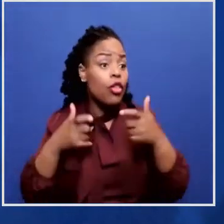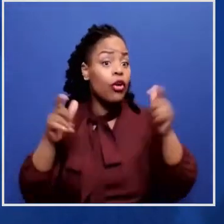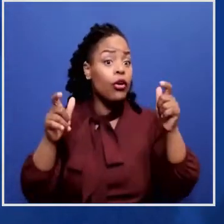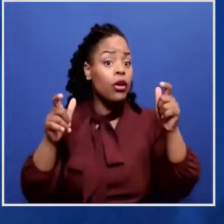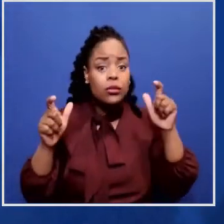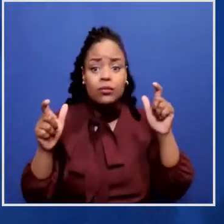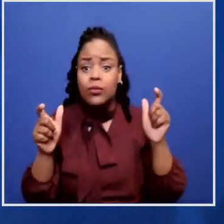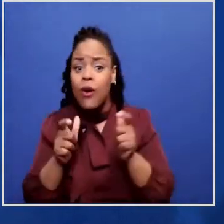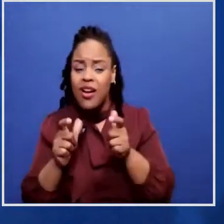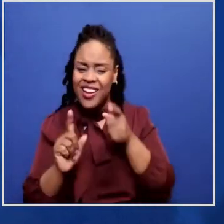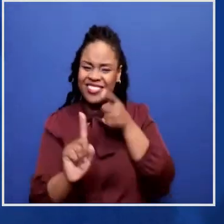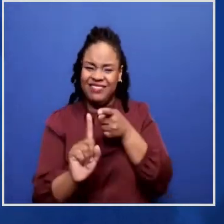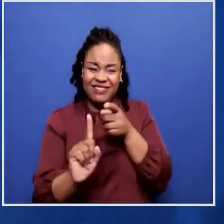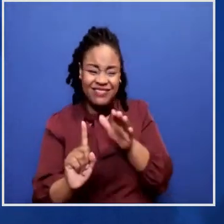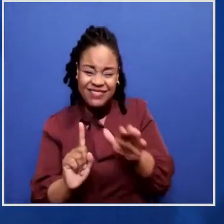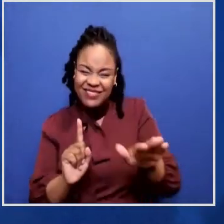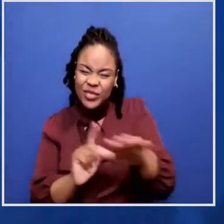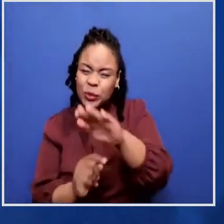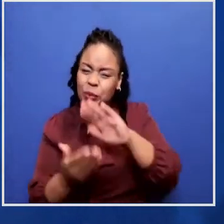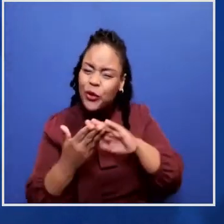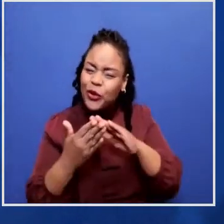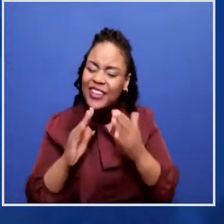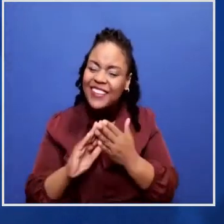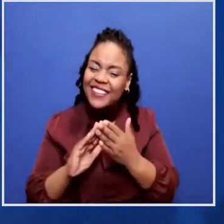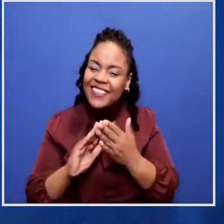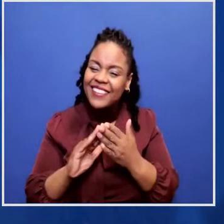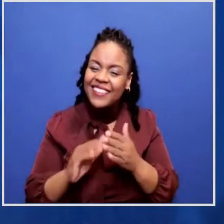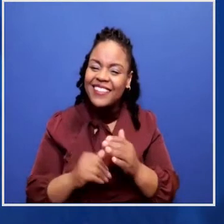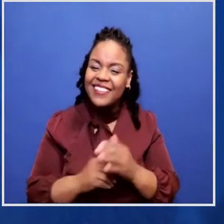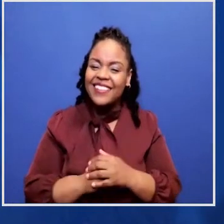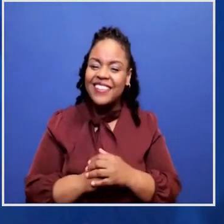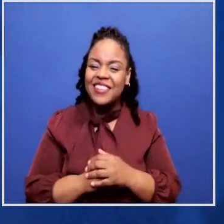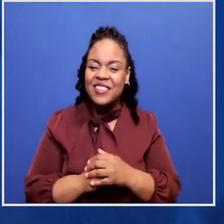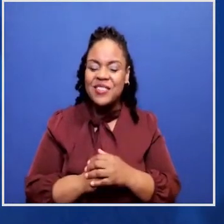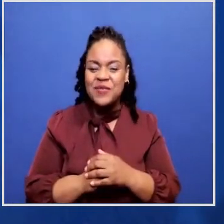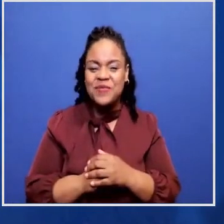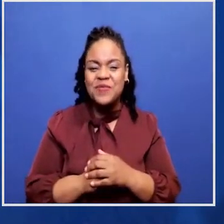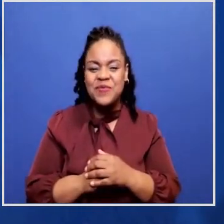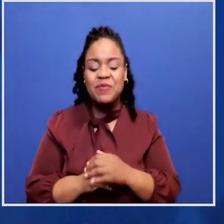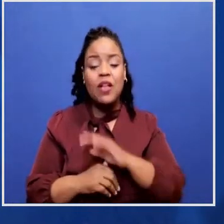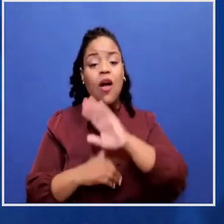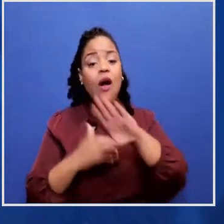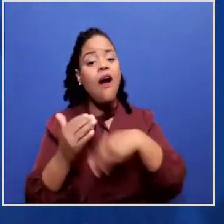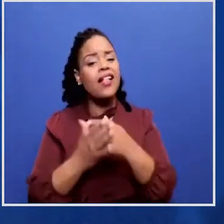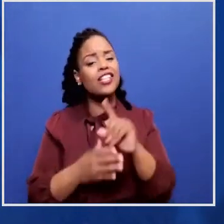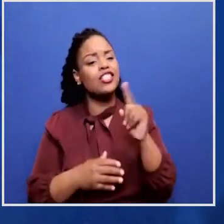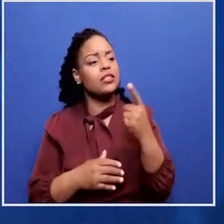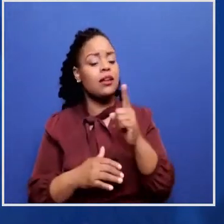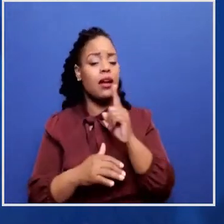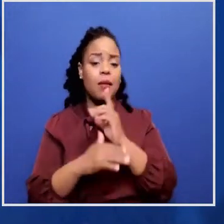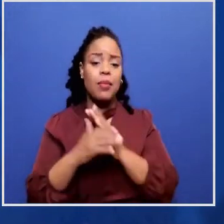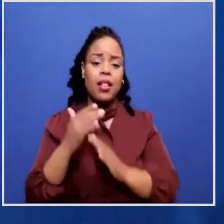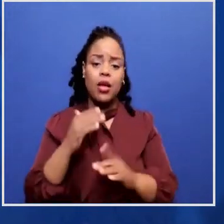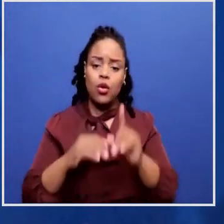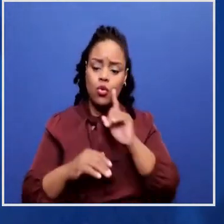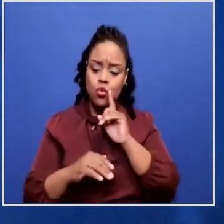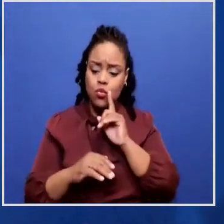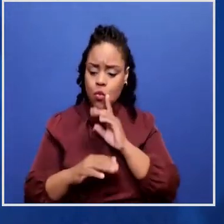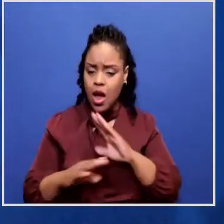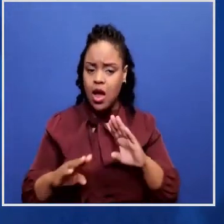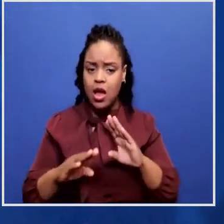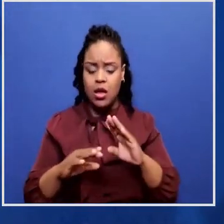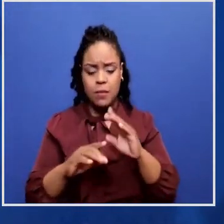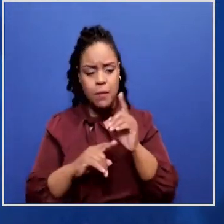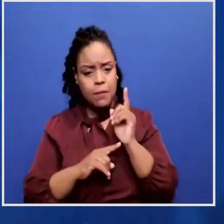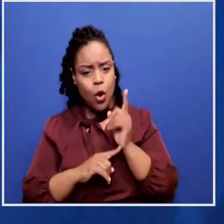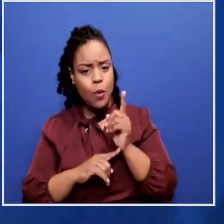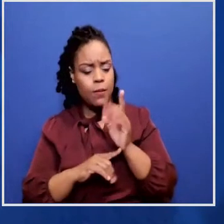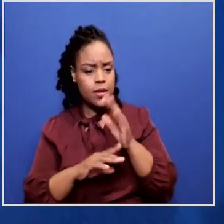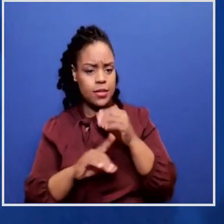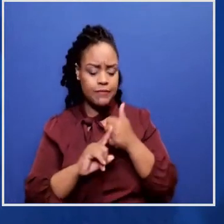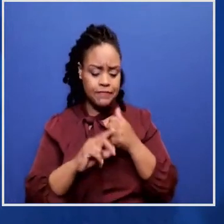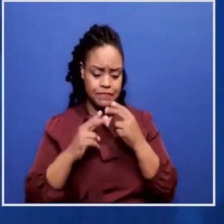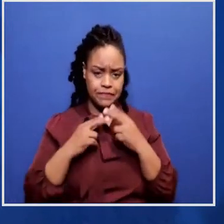SMALL, TO GIVE BACK TO THEIR